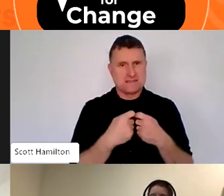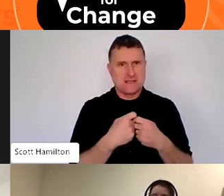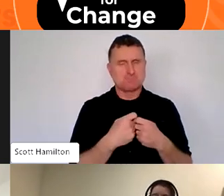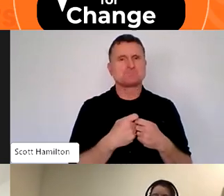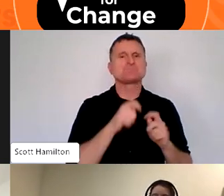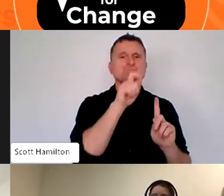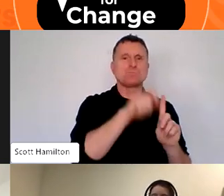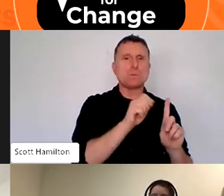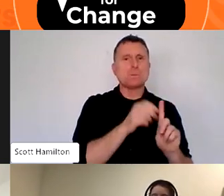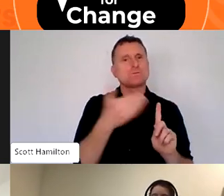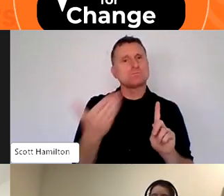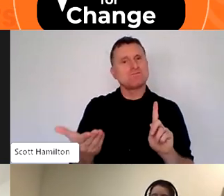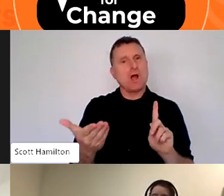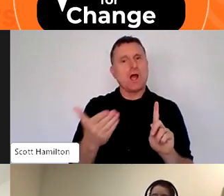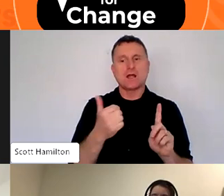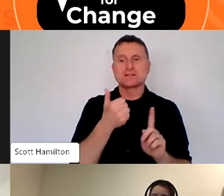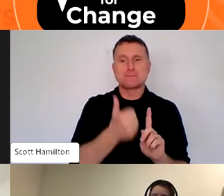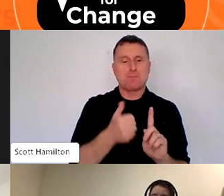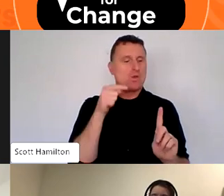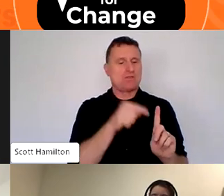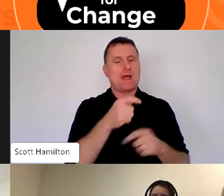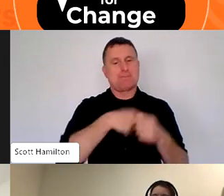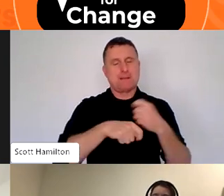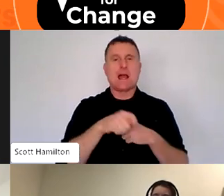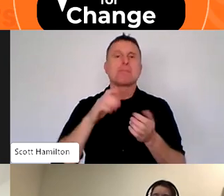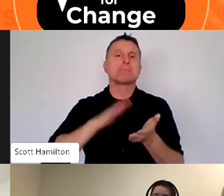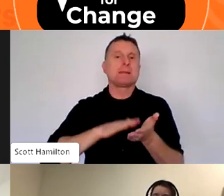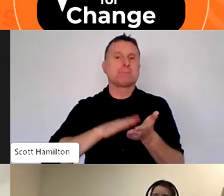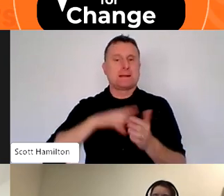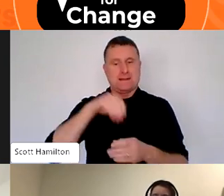then a member of their teaching team, the child forms relationships